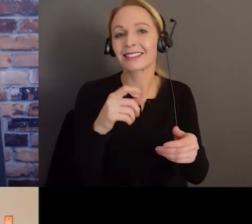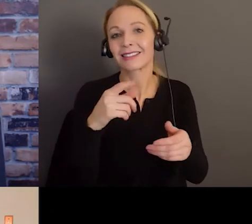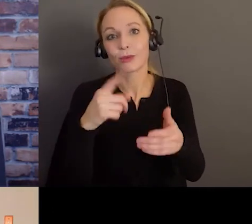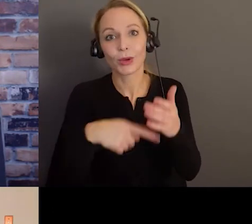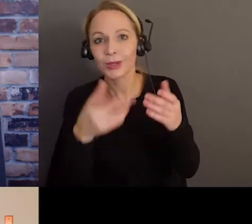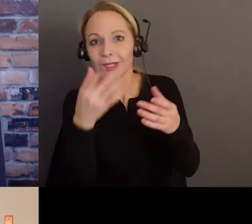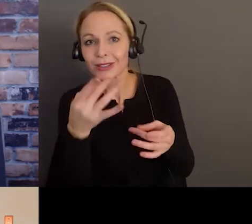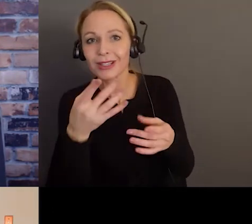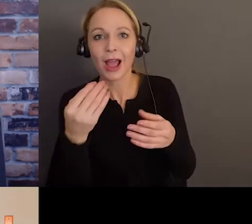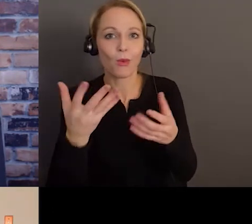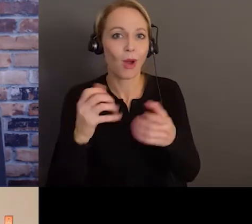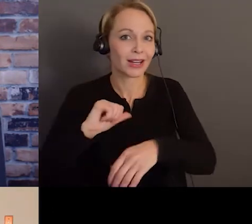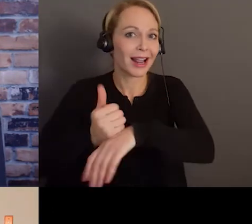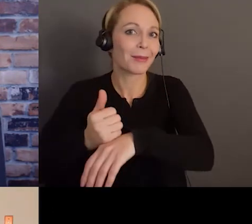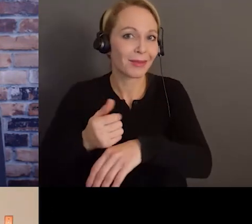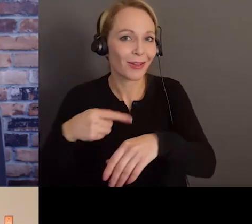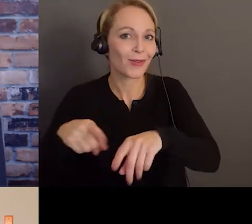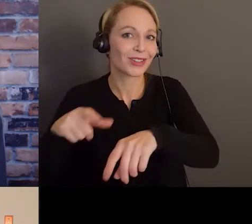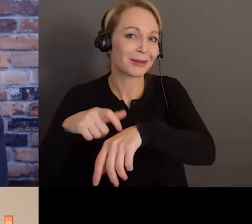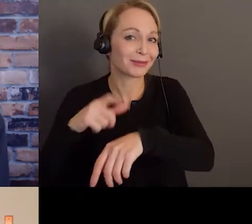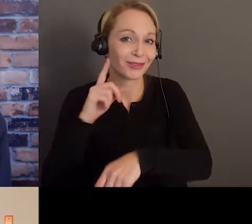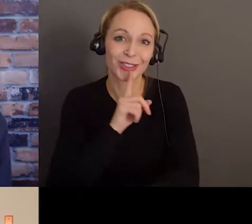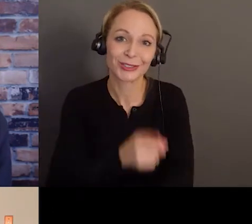WE HAVE TIME FOR ONE MORE QUESTION.